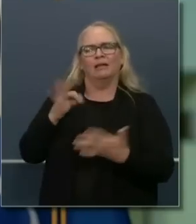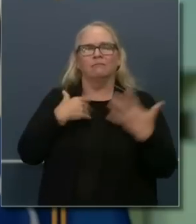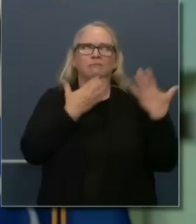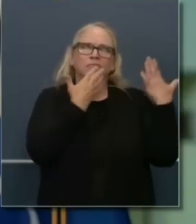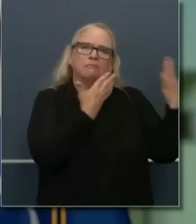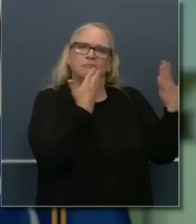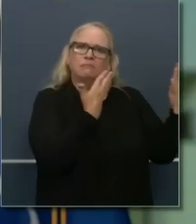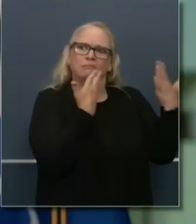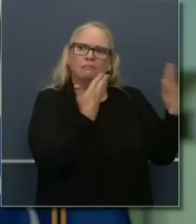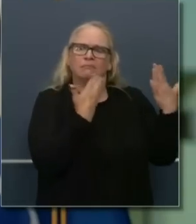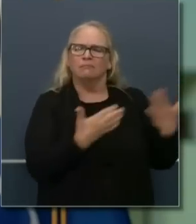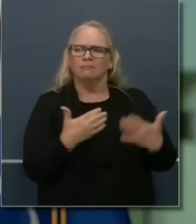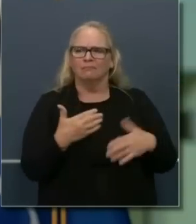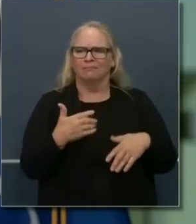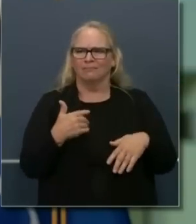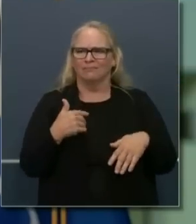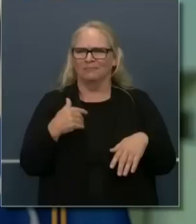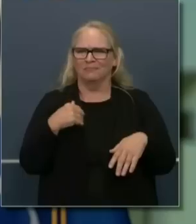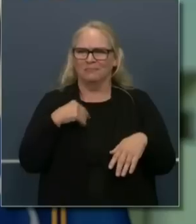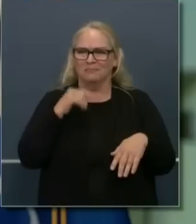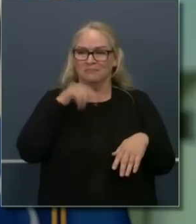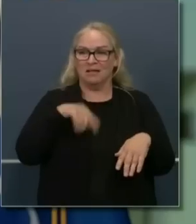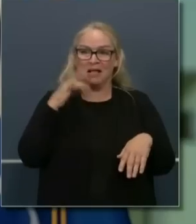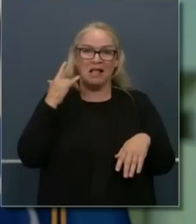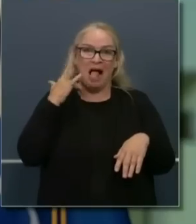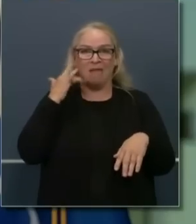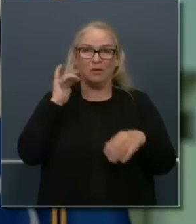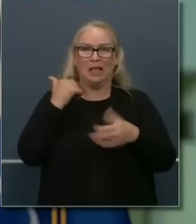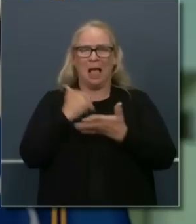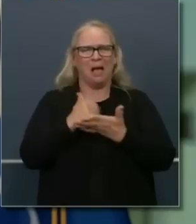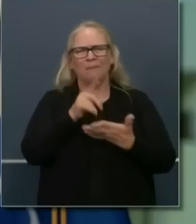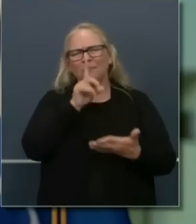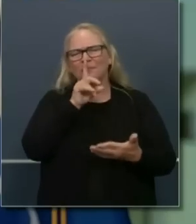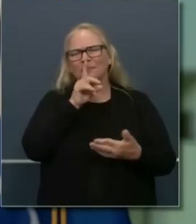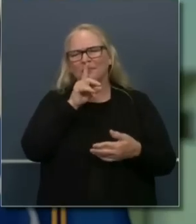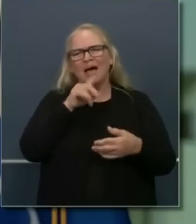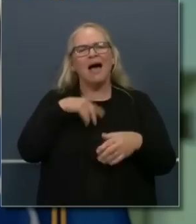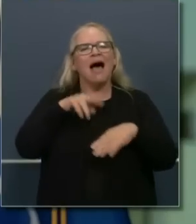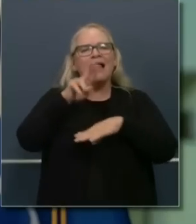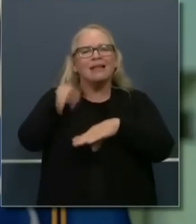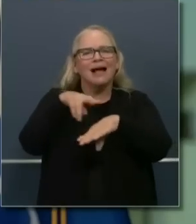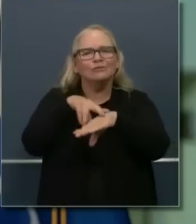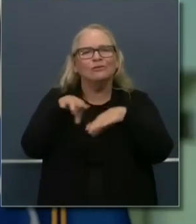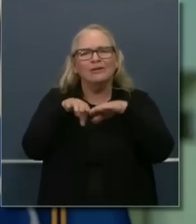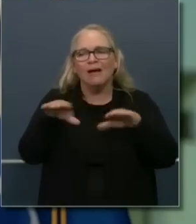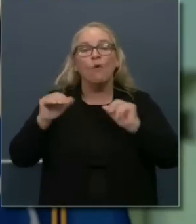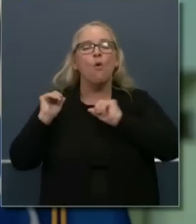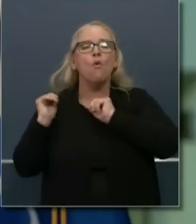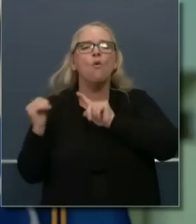190 PERSONNEL AND WE CONTINUE TO NEED MORE SUPPORT, WE NEED A NATIONAL STRATEGY AND NOT JUST SUPPORTING HERE IN THE STATE